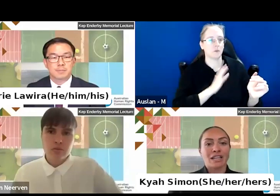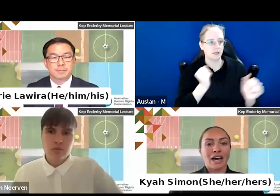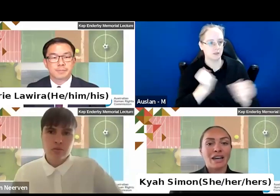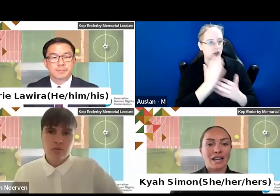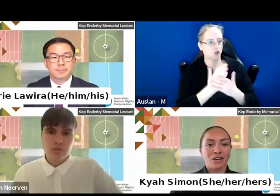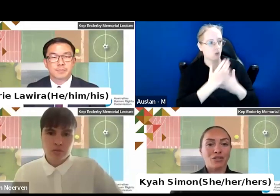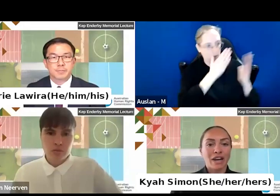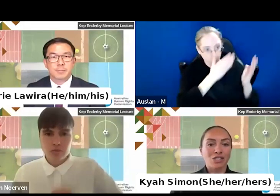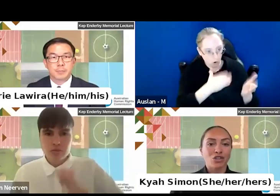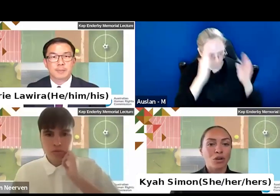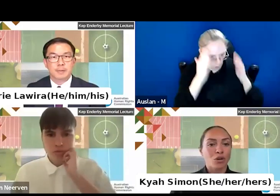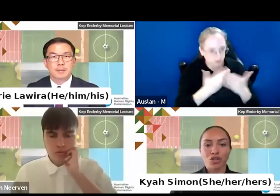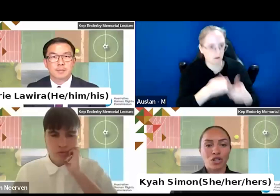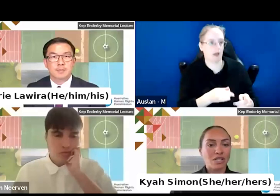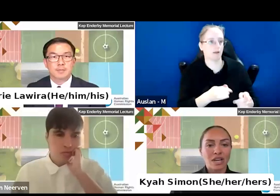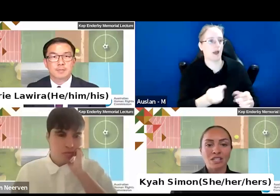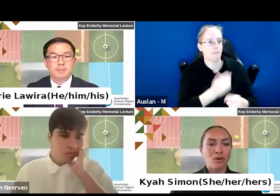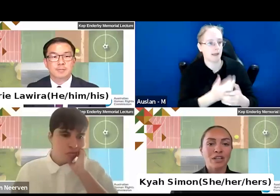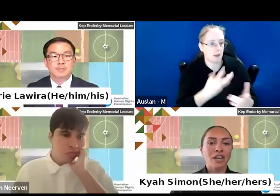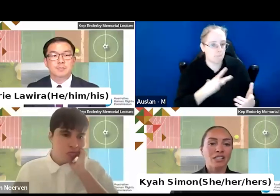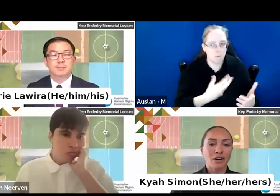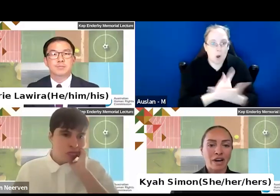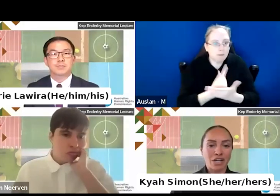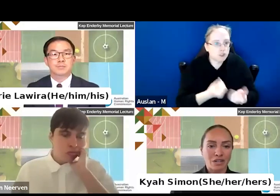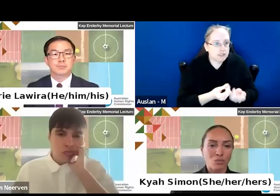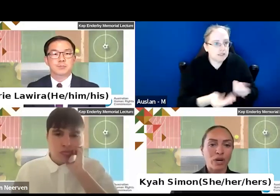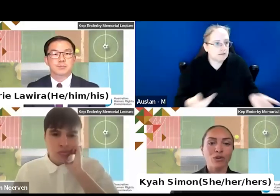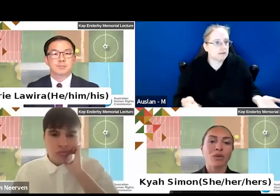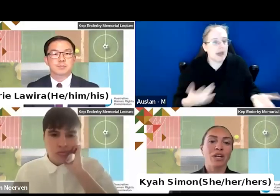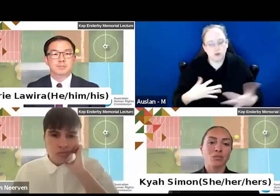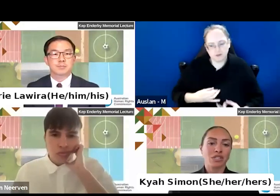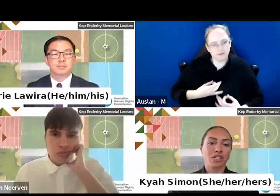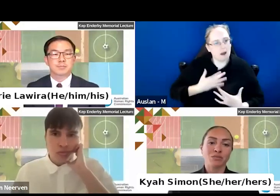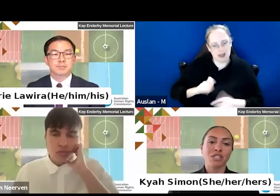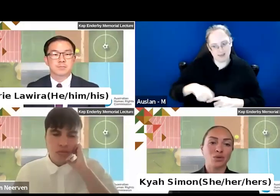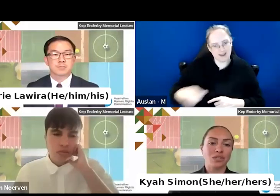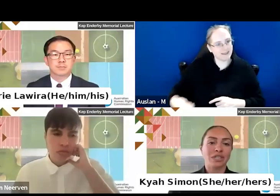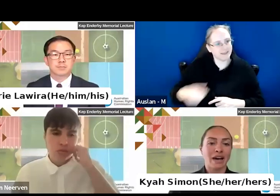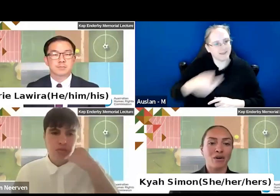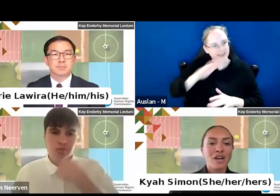that and so many opportunities and inspiring the next generation. We wouldn't be in the position of the Matildas now